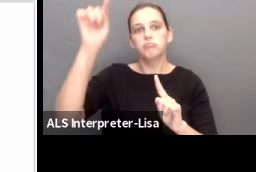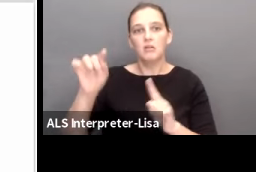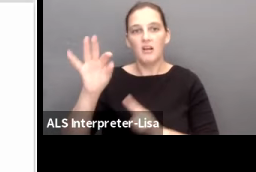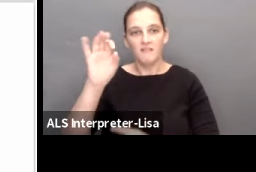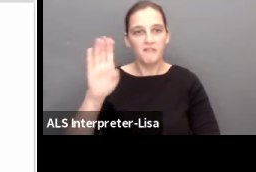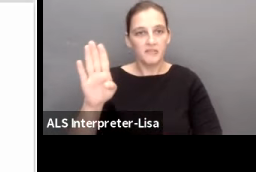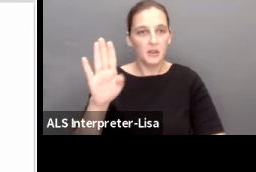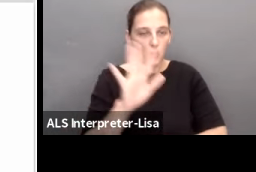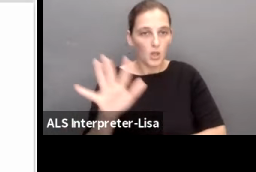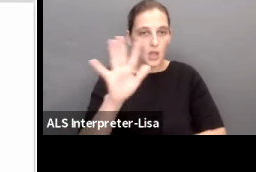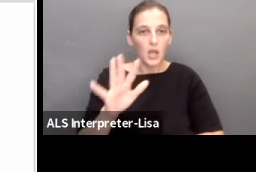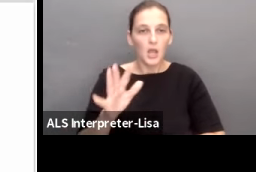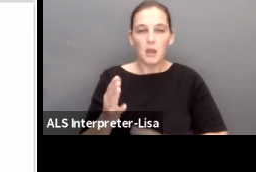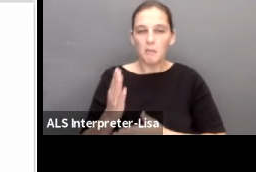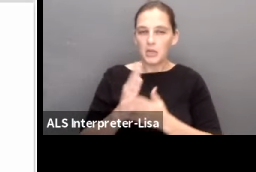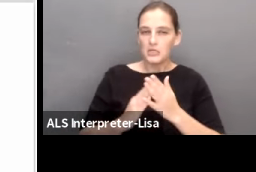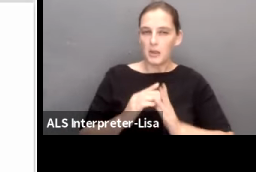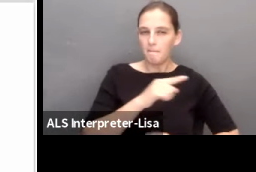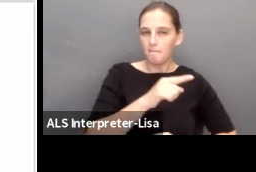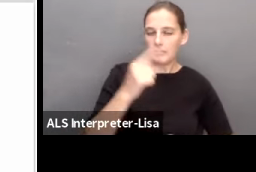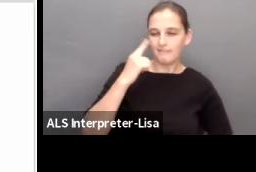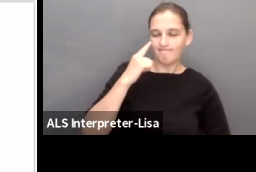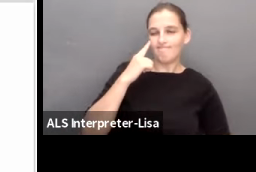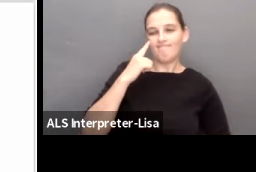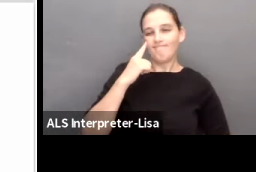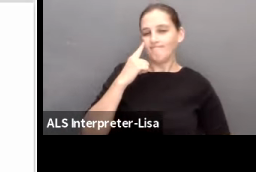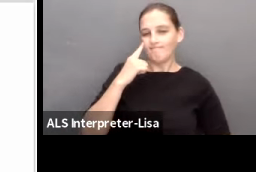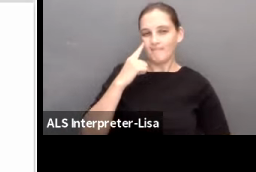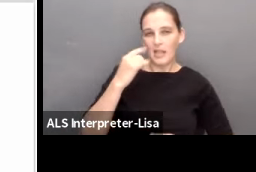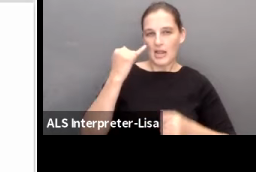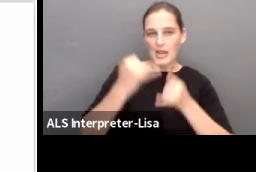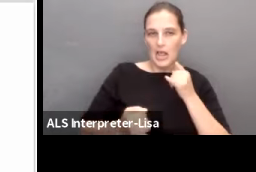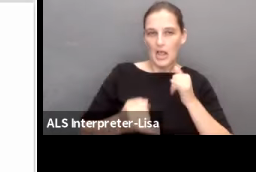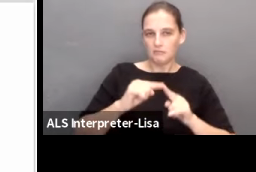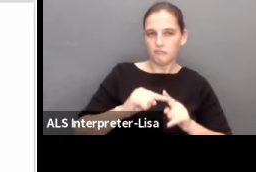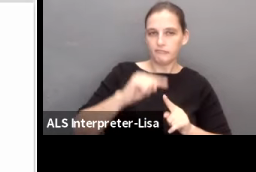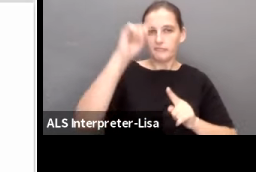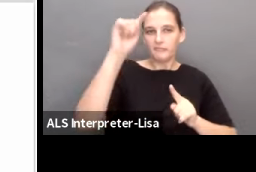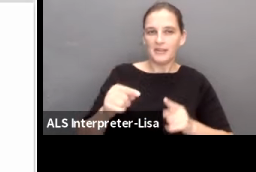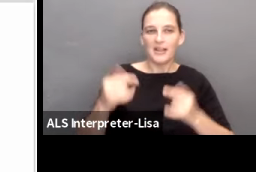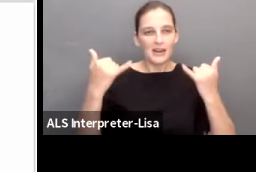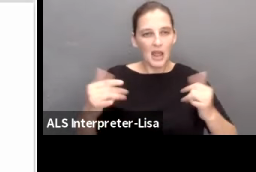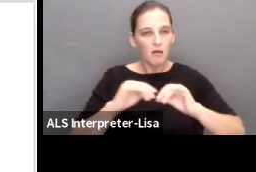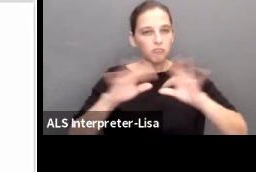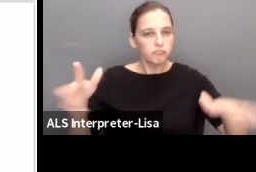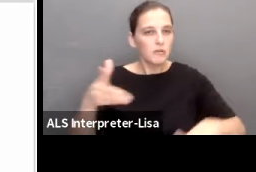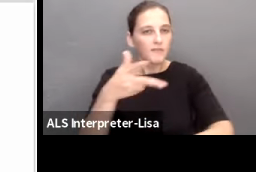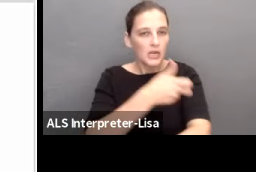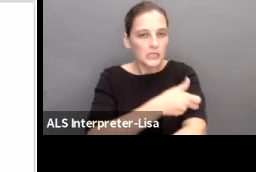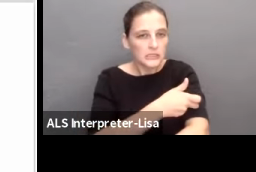this is our last big wave because we have the vaccines and we've also had so many people